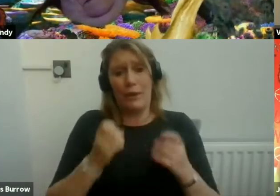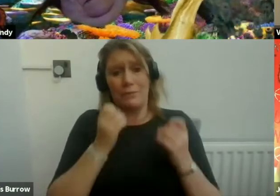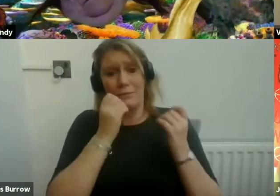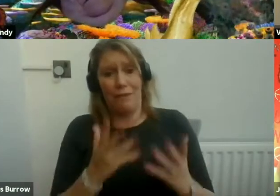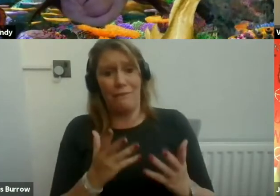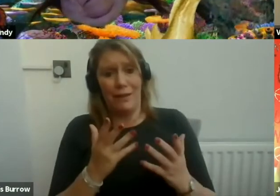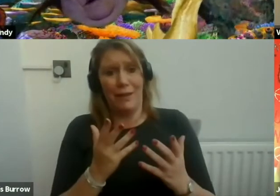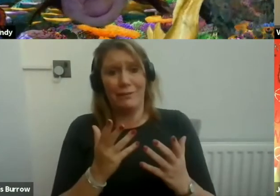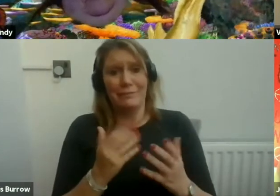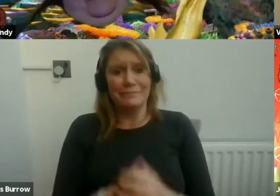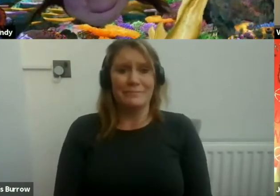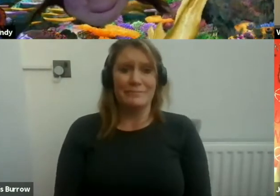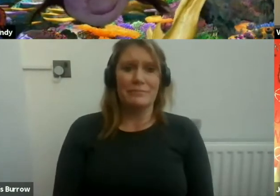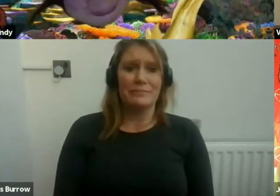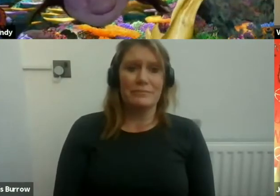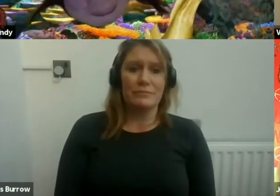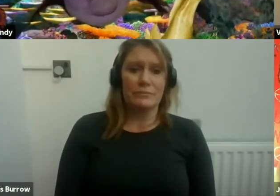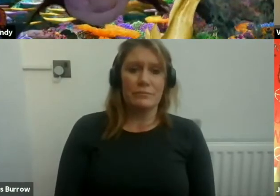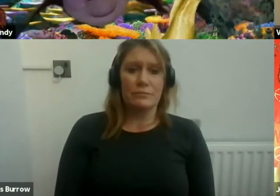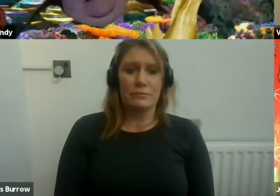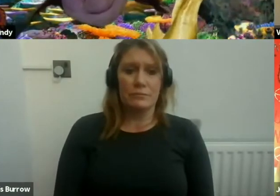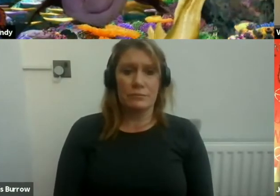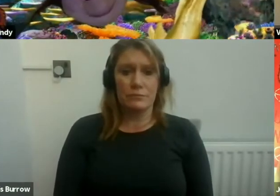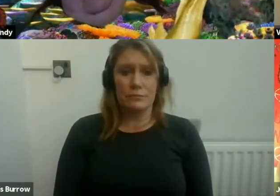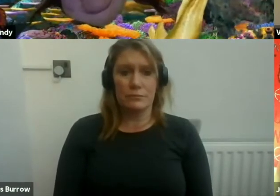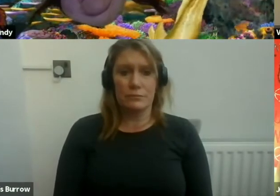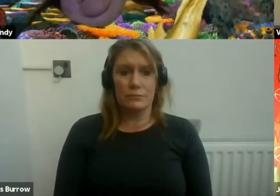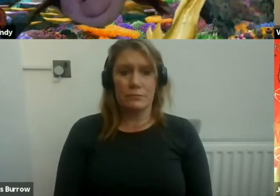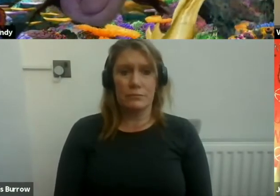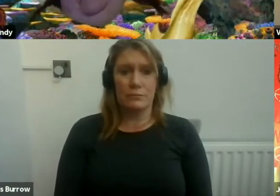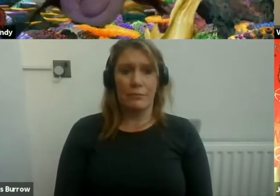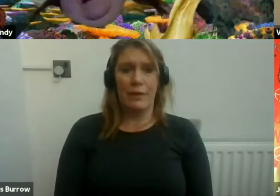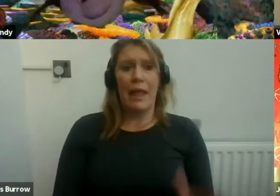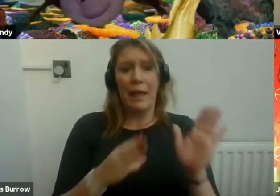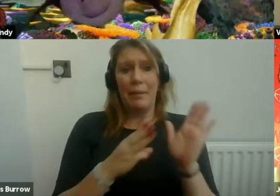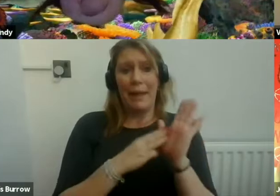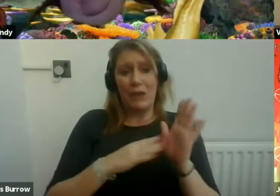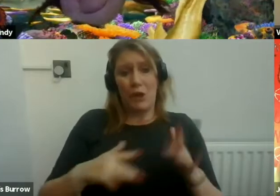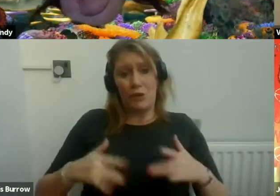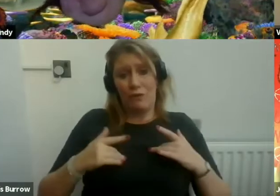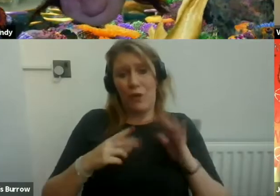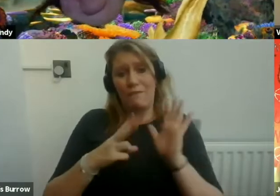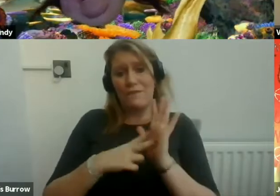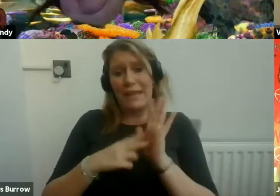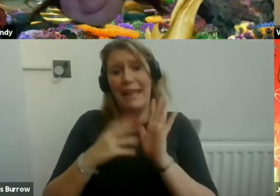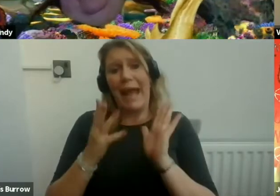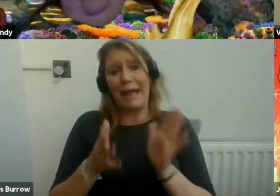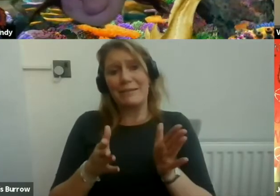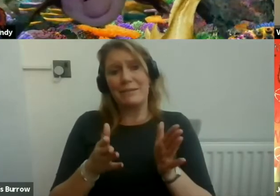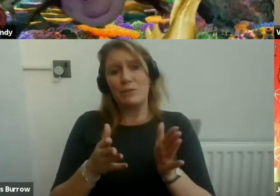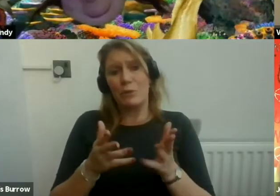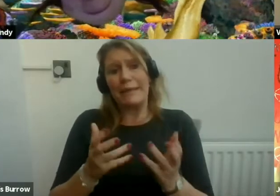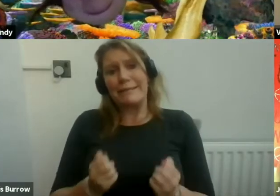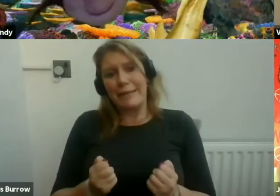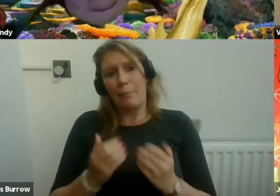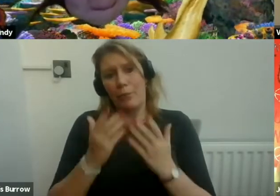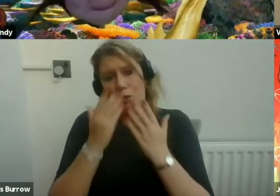I do think Vici has to take most of the credit for that. Because as